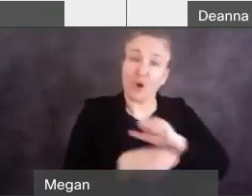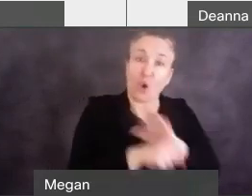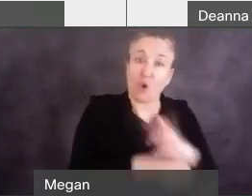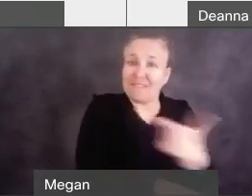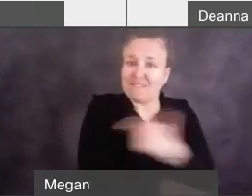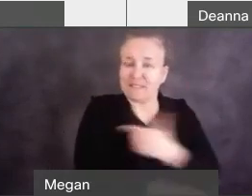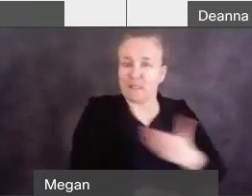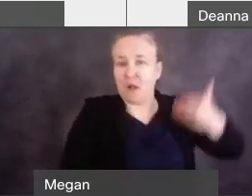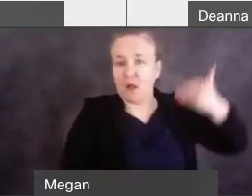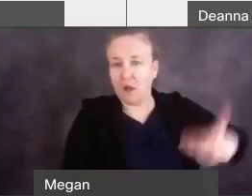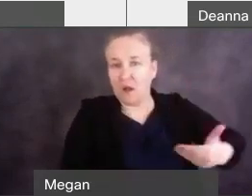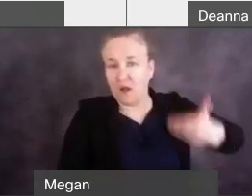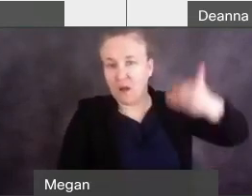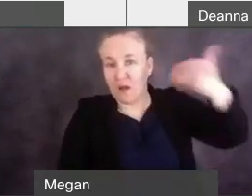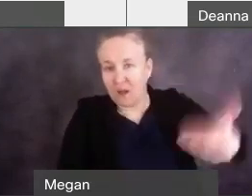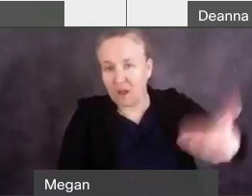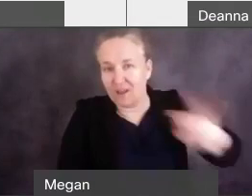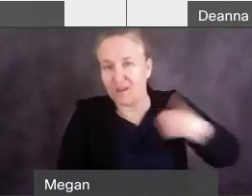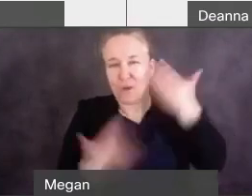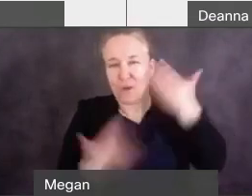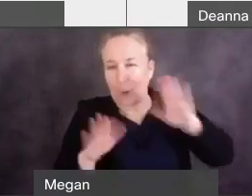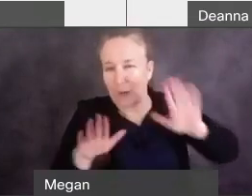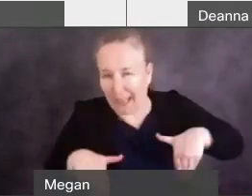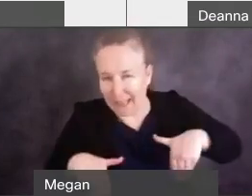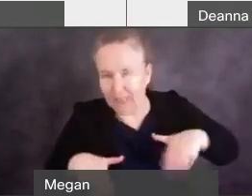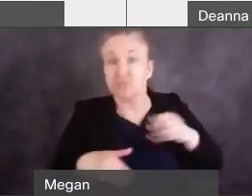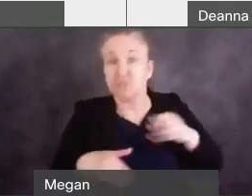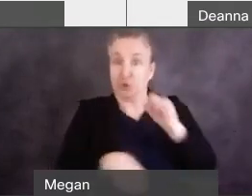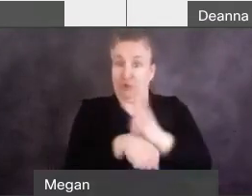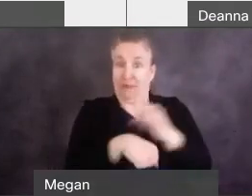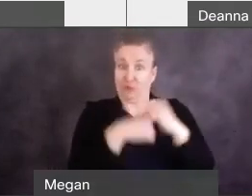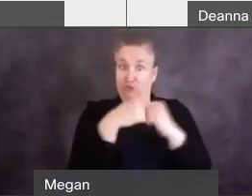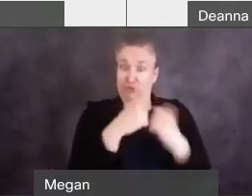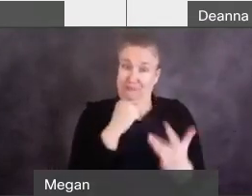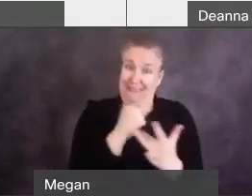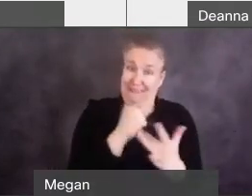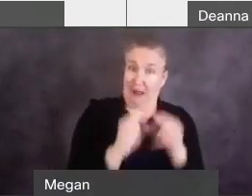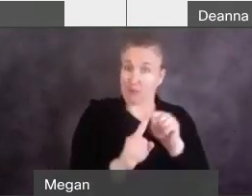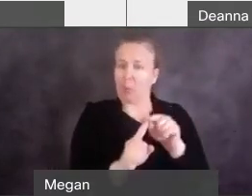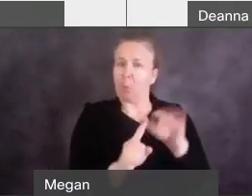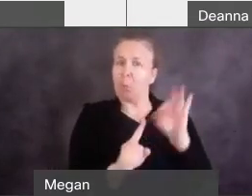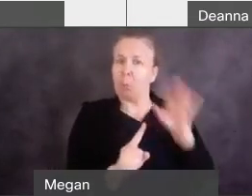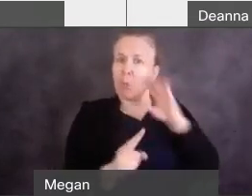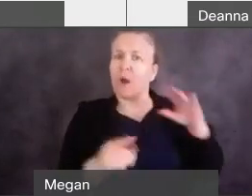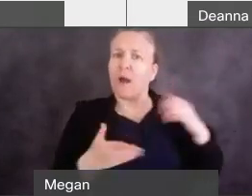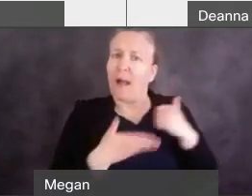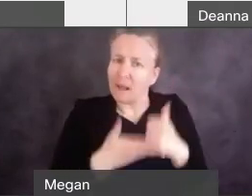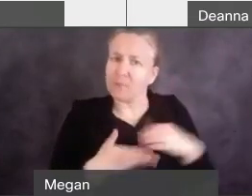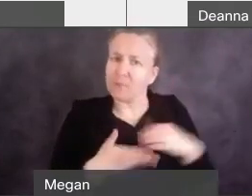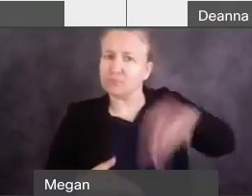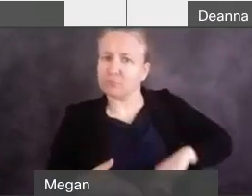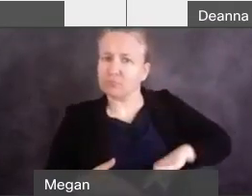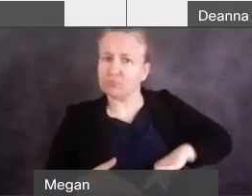And so, to create that infrastructure would be helpful, I think, not just today but for the future.